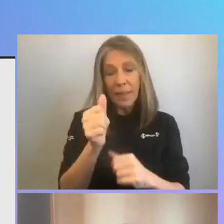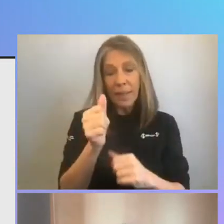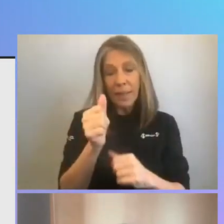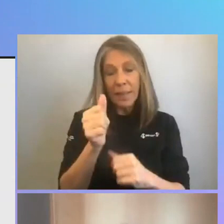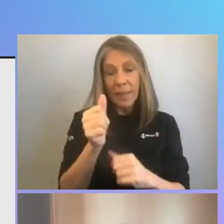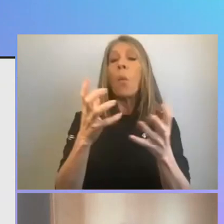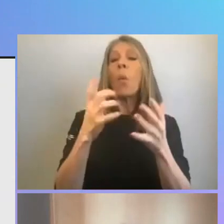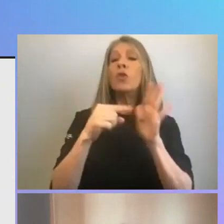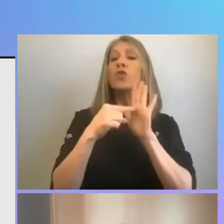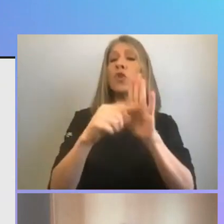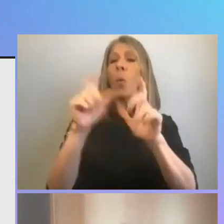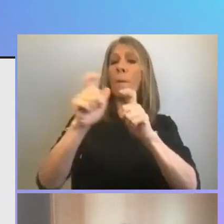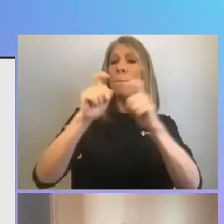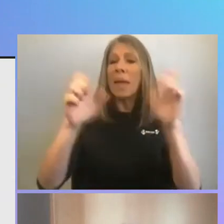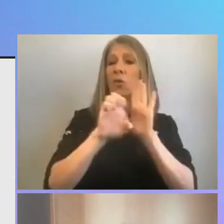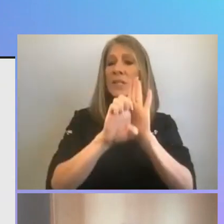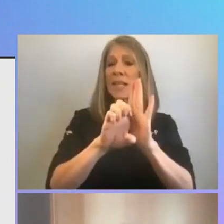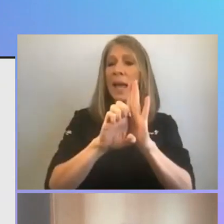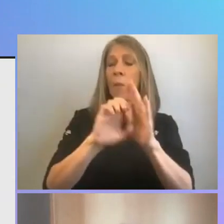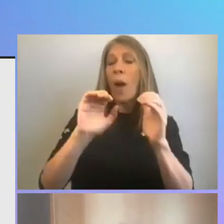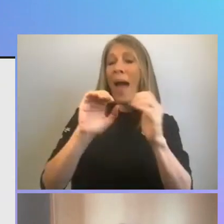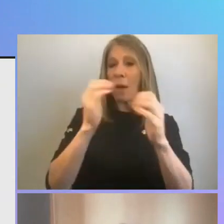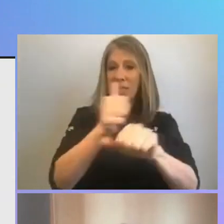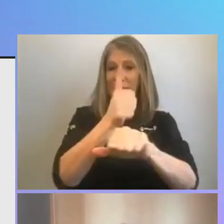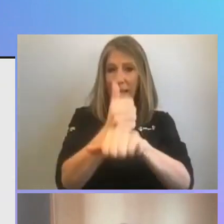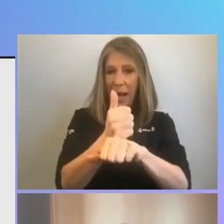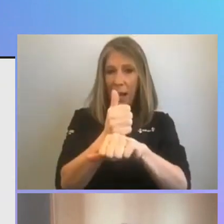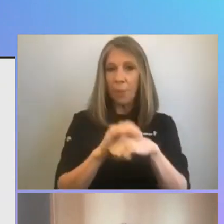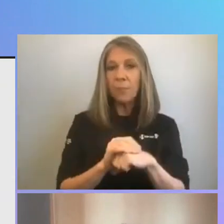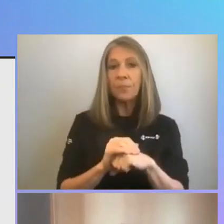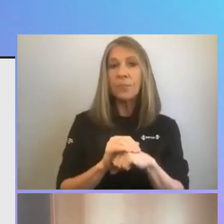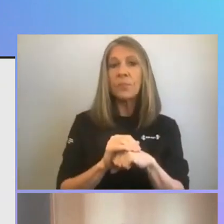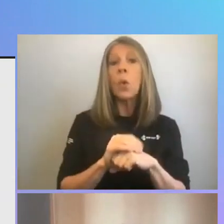just a larger example of kind of how this all is put together. So